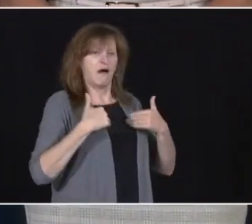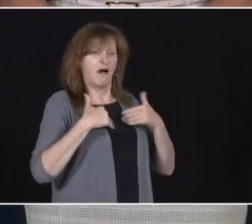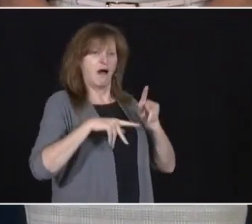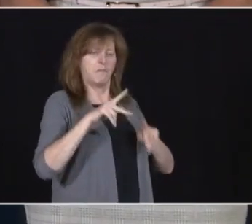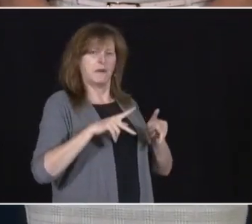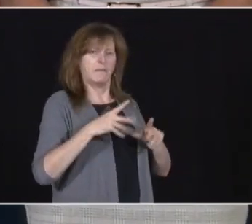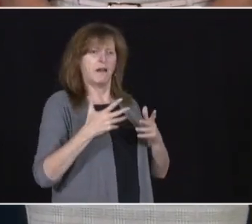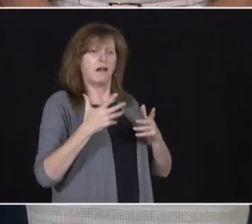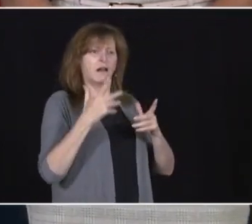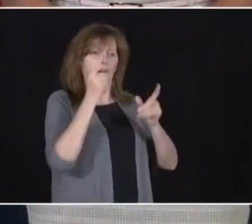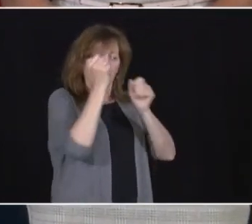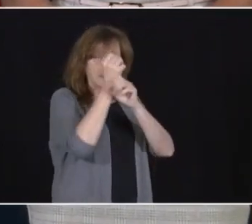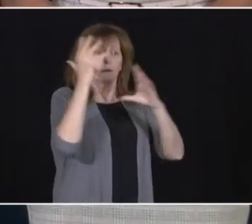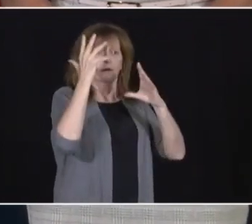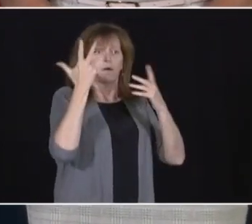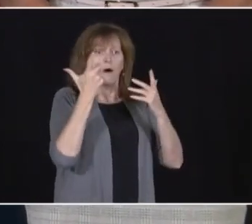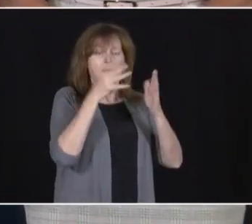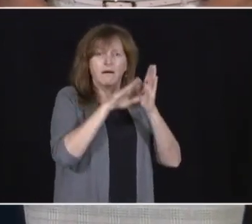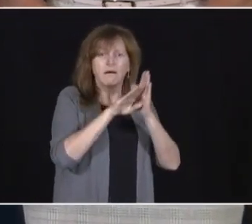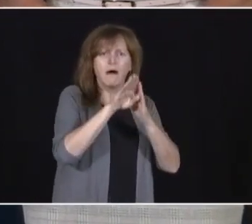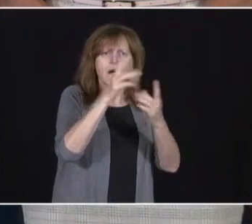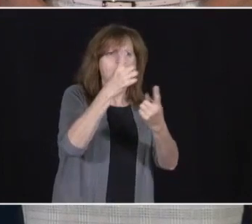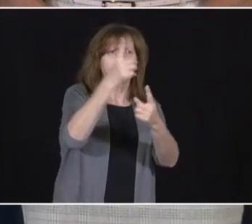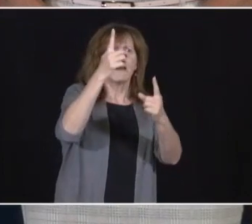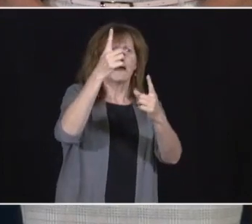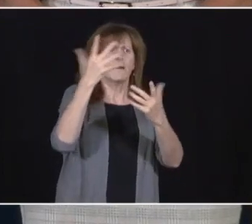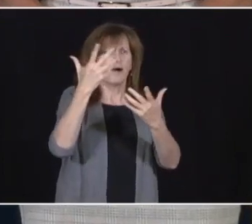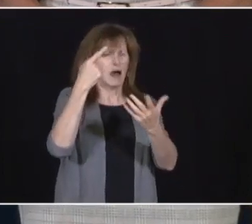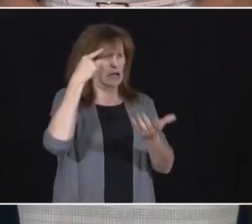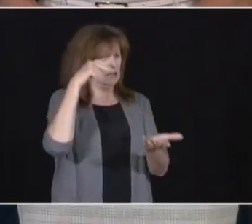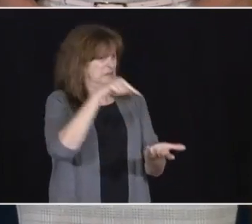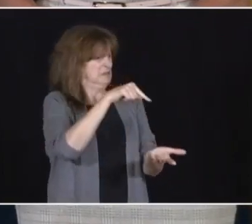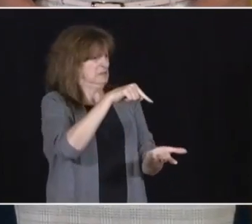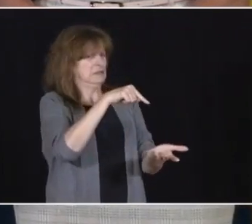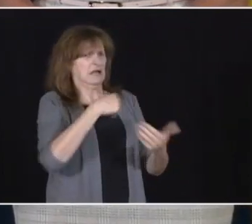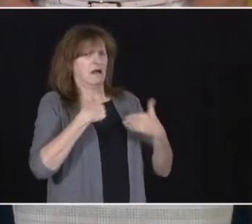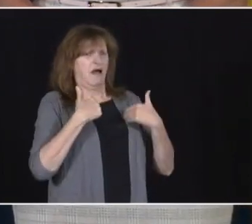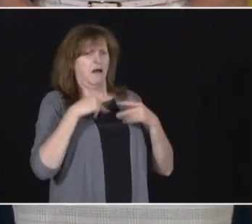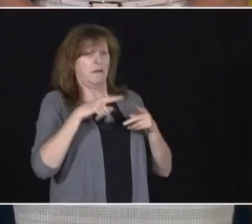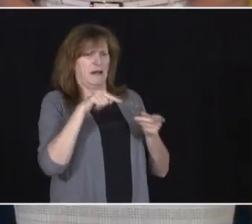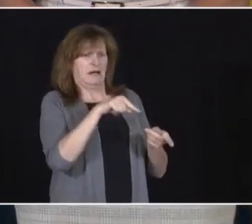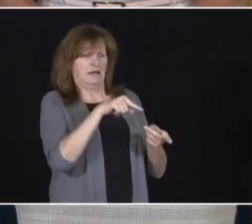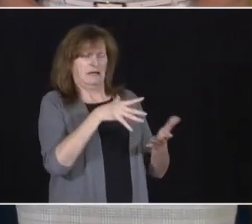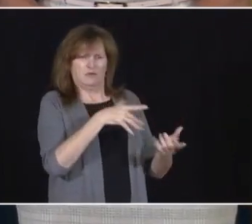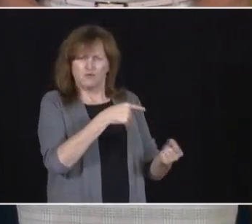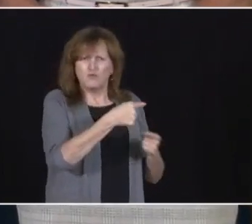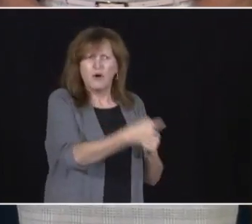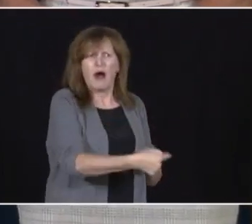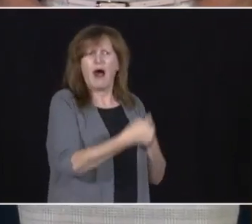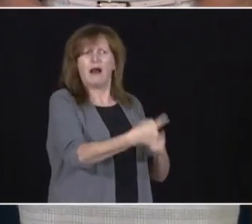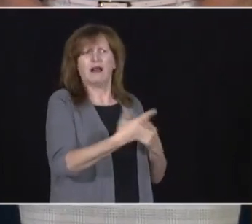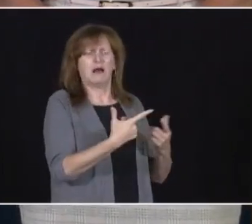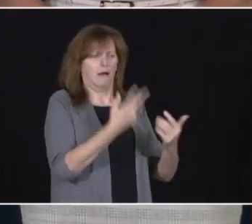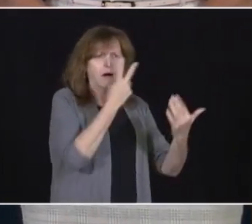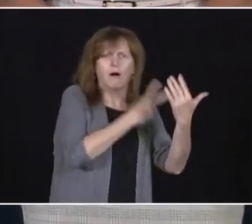chart a path for recovery, we have to keep them in mind. Many young people are struggling and they are uncertain about what lies ahead.